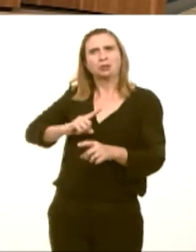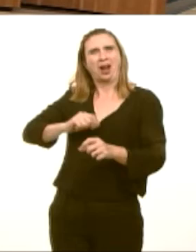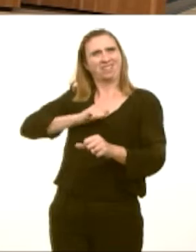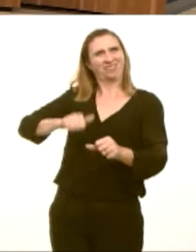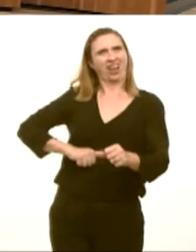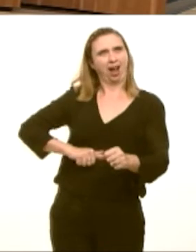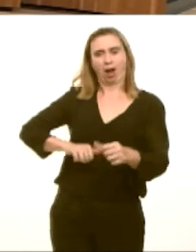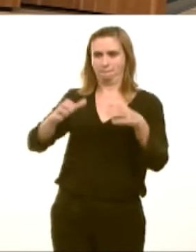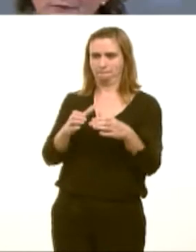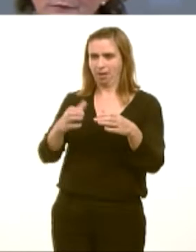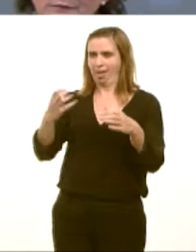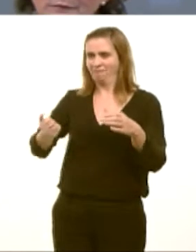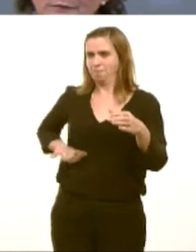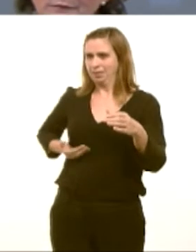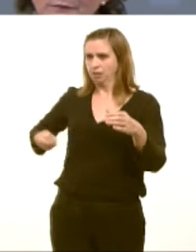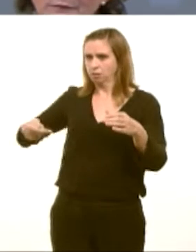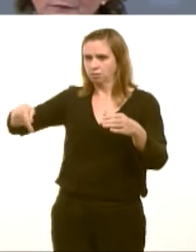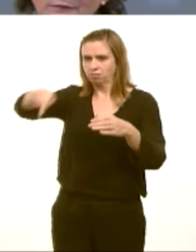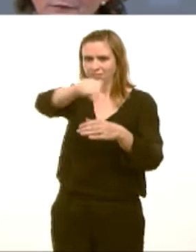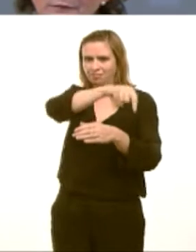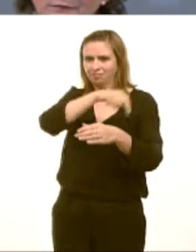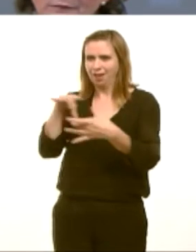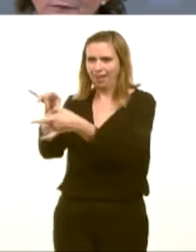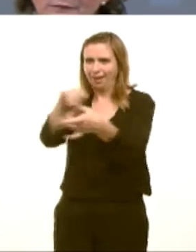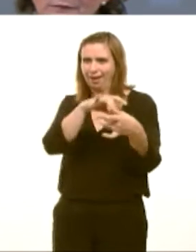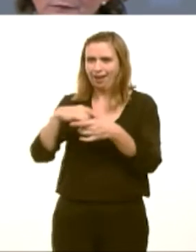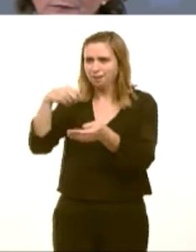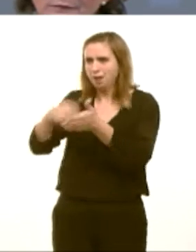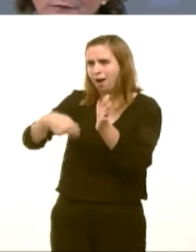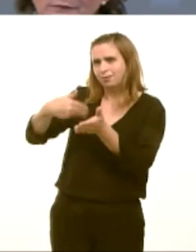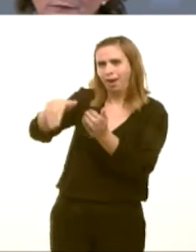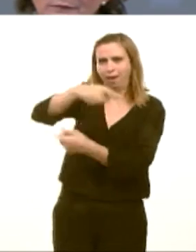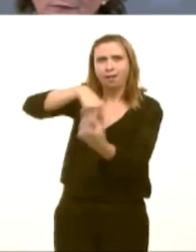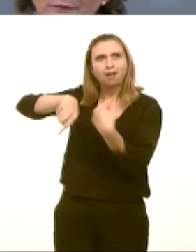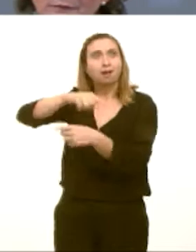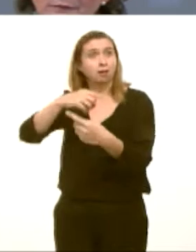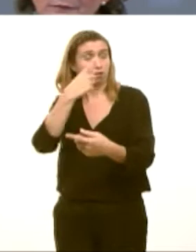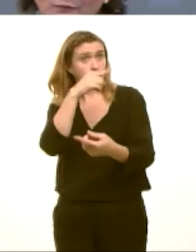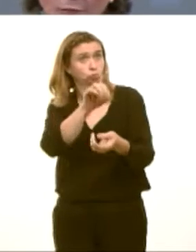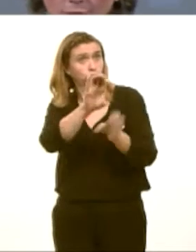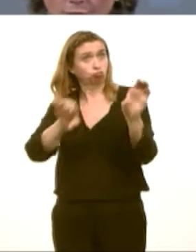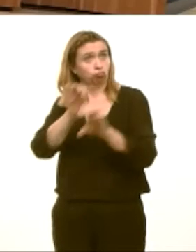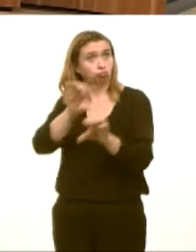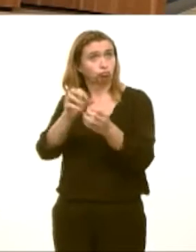to those farms and would be eligible under the rural development plan with the schemes that you could bring forward?